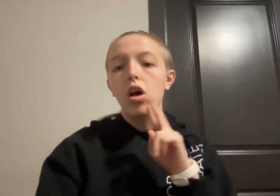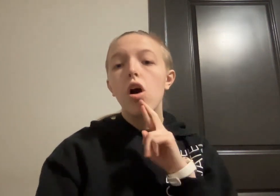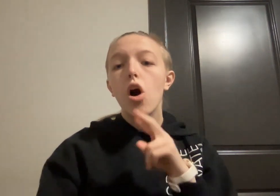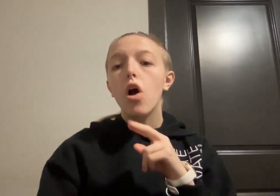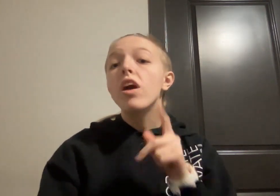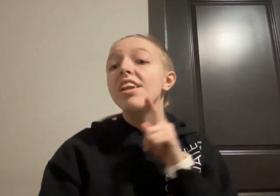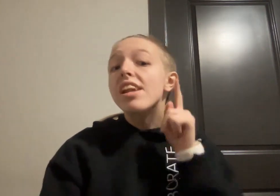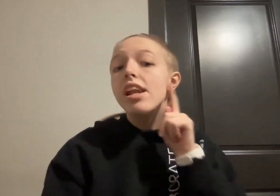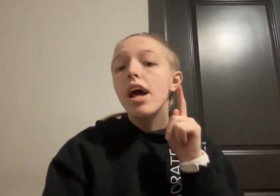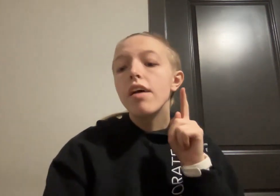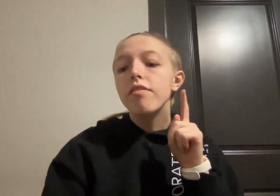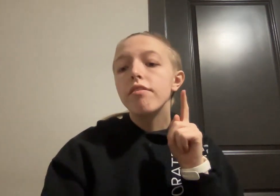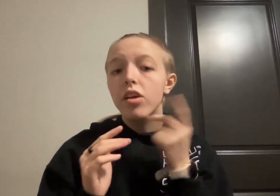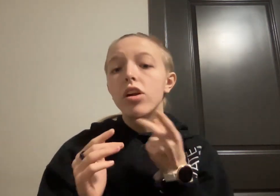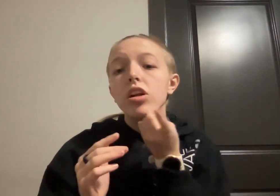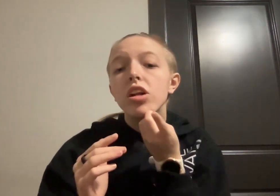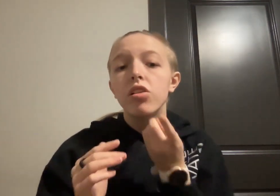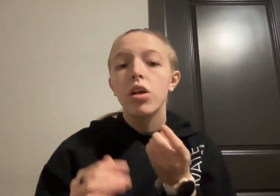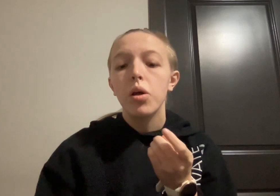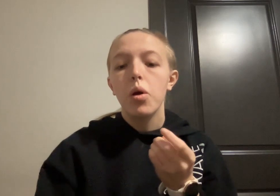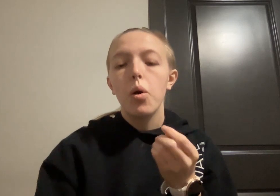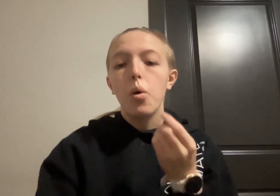there is where people